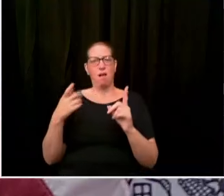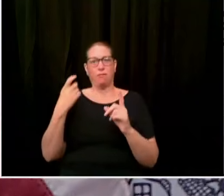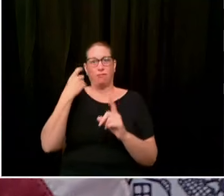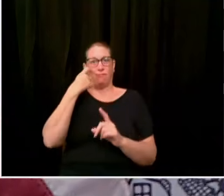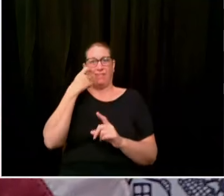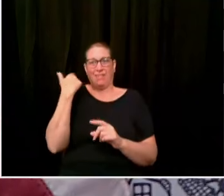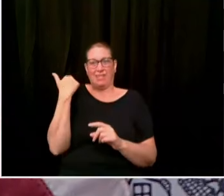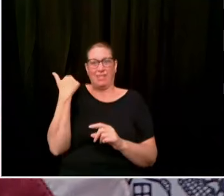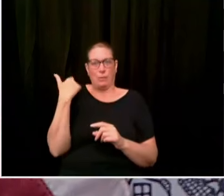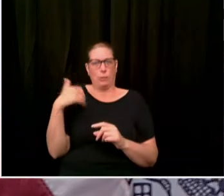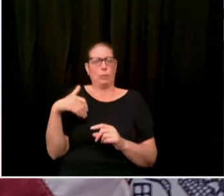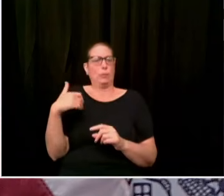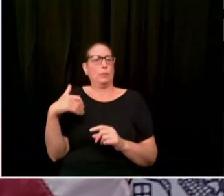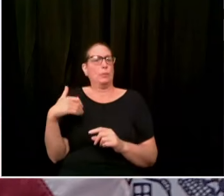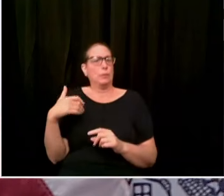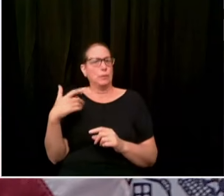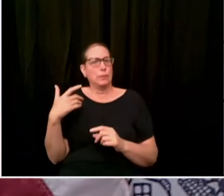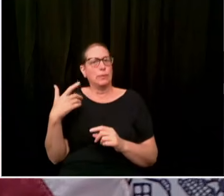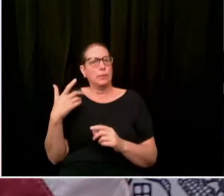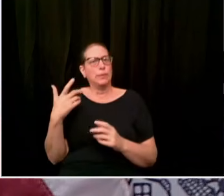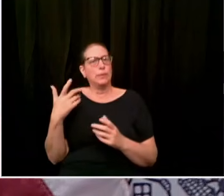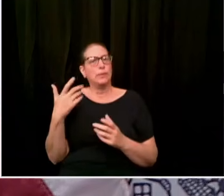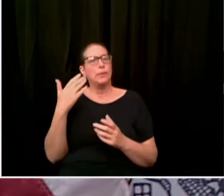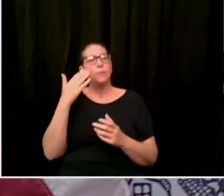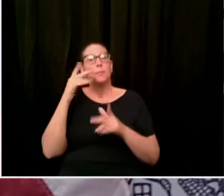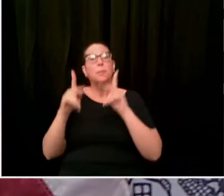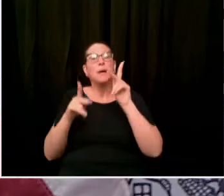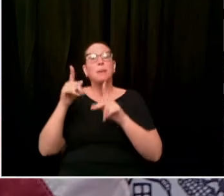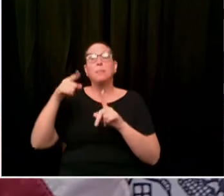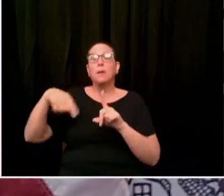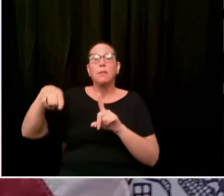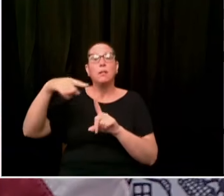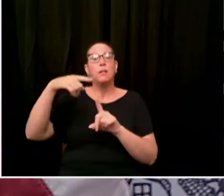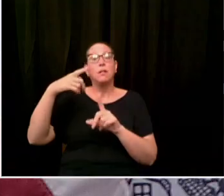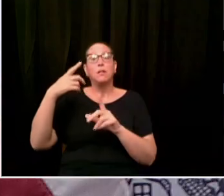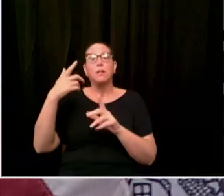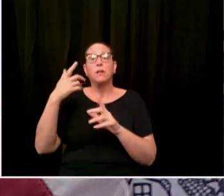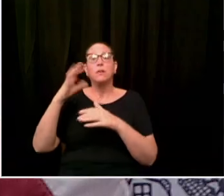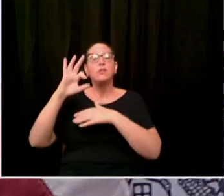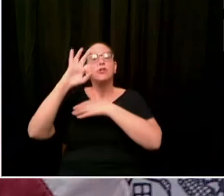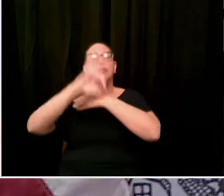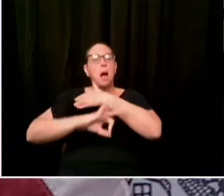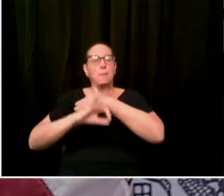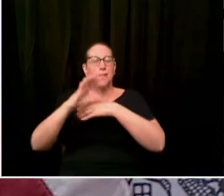RECENTLY THAT MEMBERS OF THE ORTHODOX COMMUNITY WHO ARE MORE VISIBLY